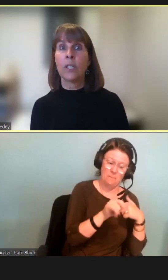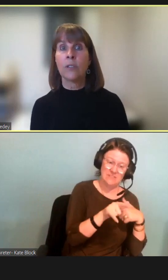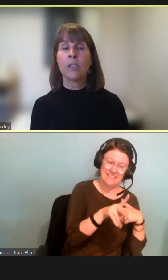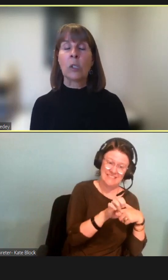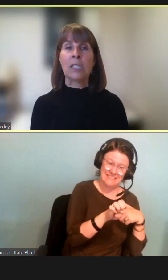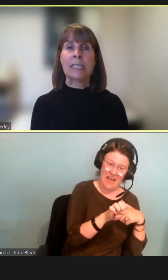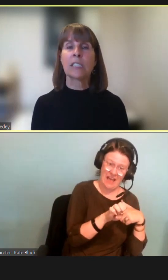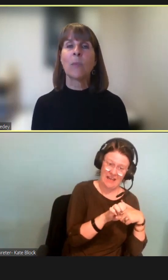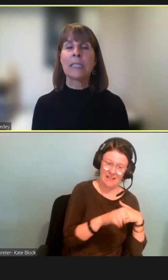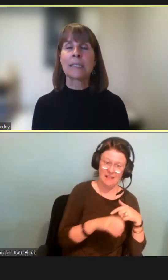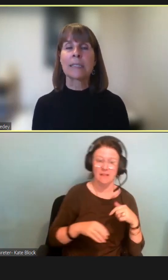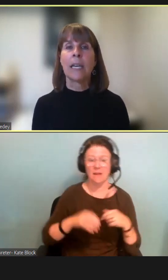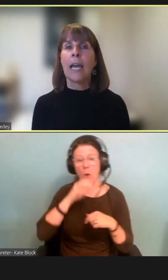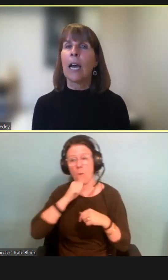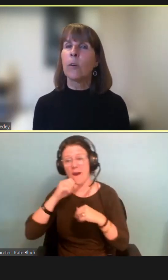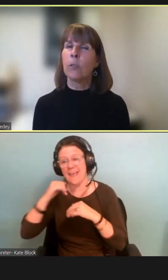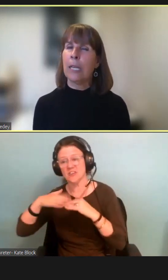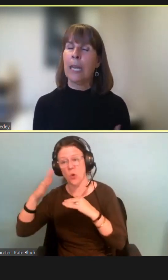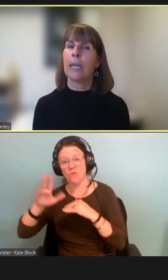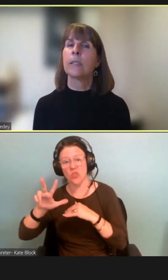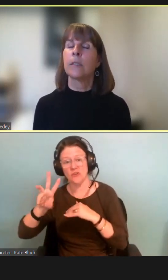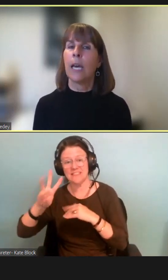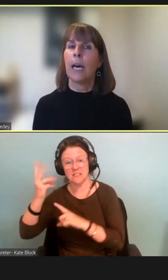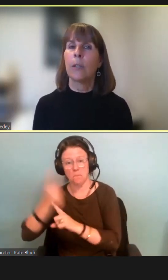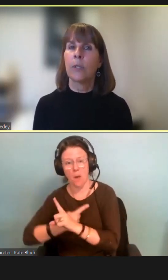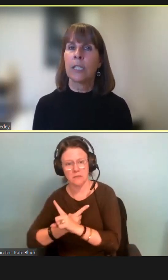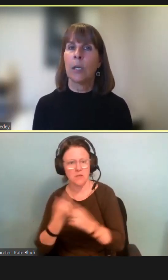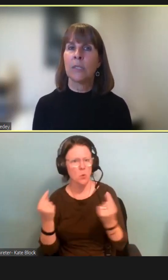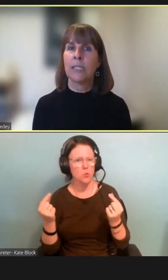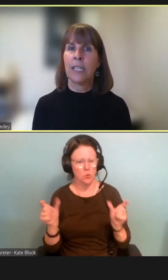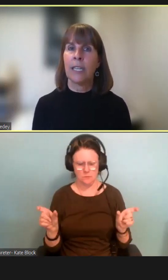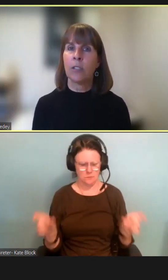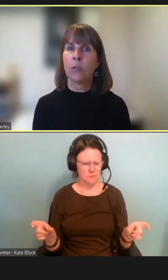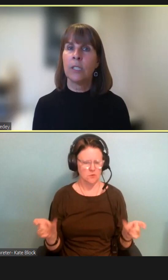36 months how are you going to handle that when it comes to data entry and